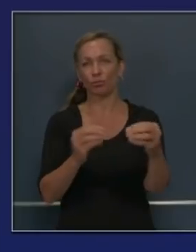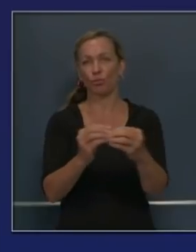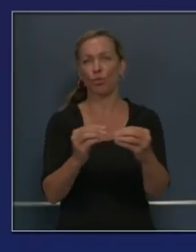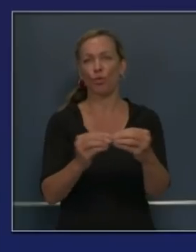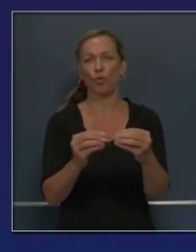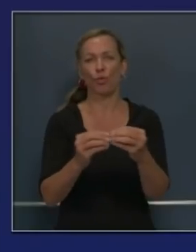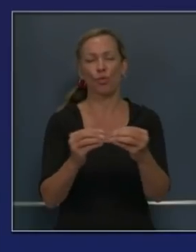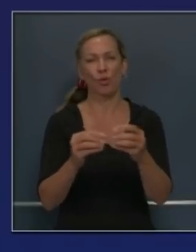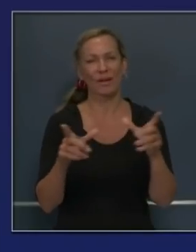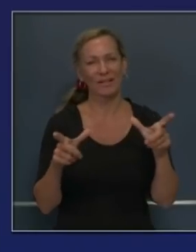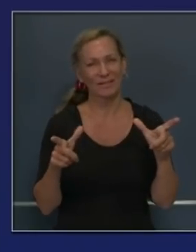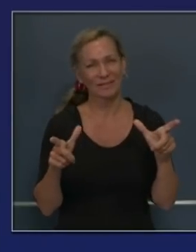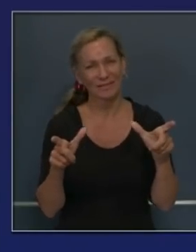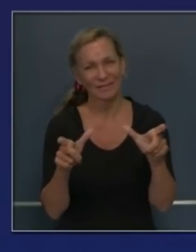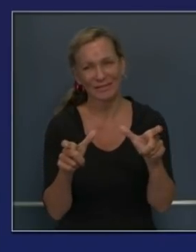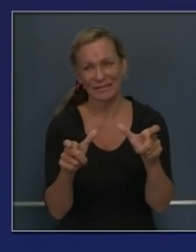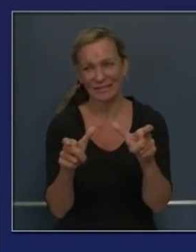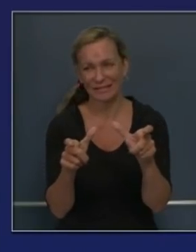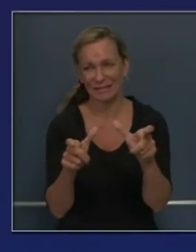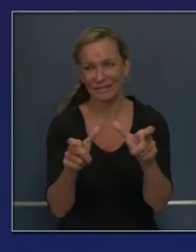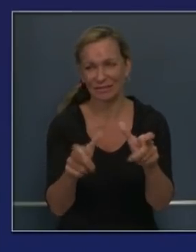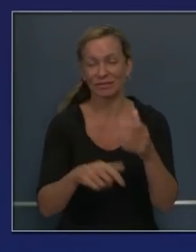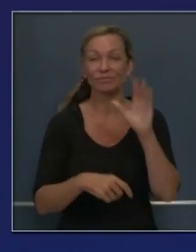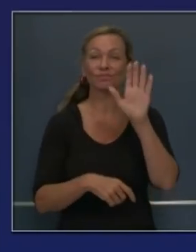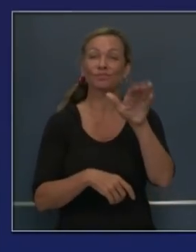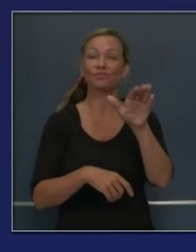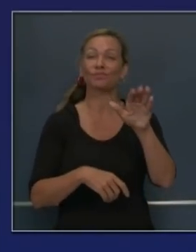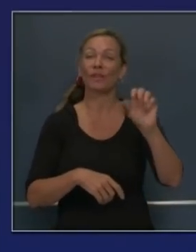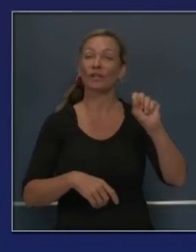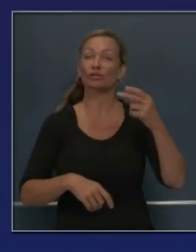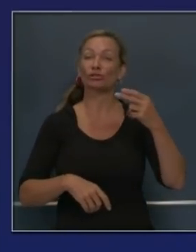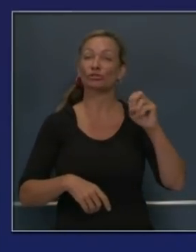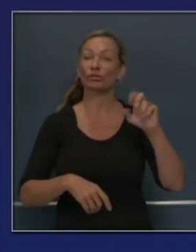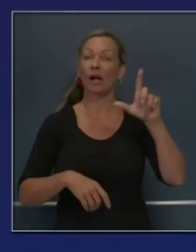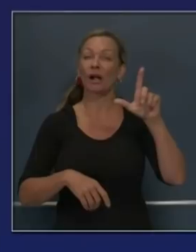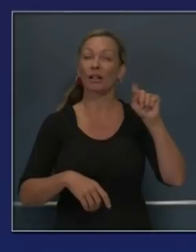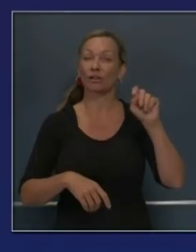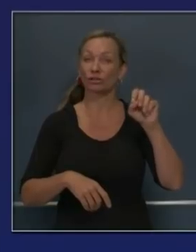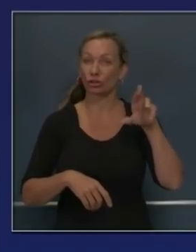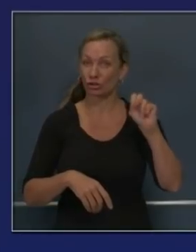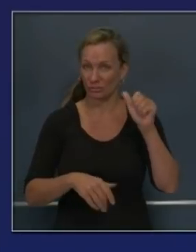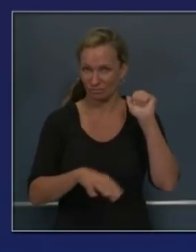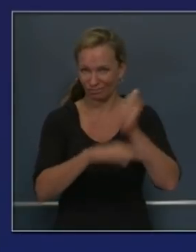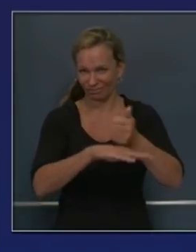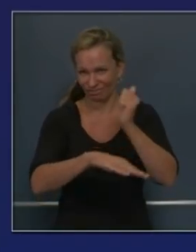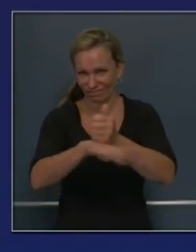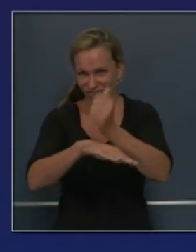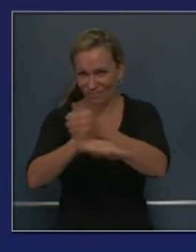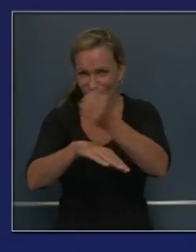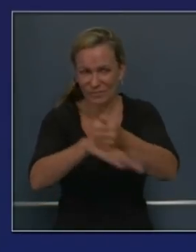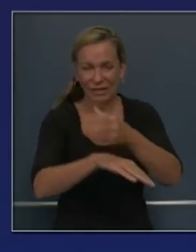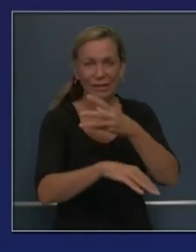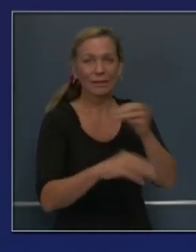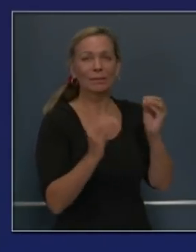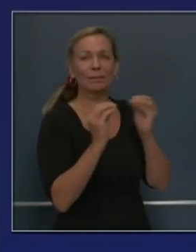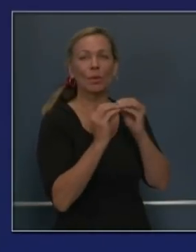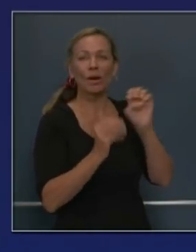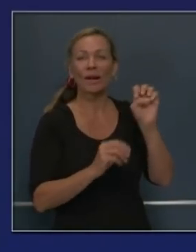SIGNIFICANT FIRES ALONG OUR COAST, THOUGH 13 PERCENT CONTAINED, NOT WHERE WE NEED TO BE. I WANT FOLKS TO KNOW THAT DOWN